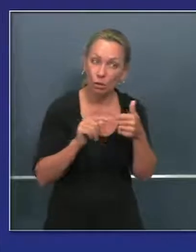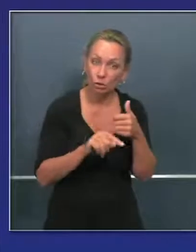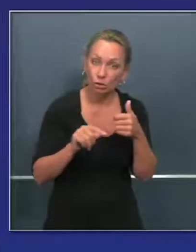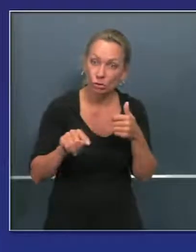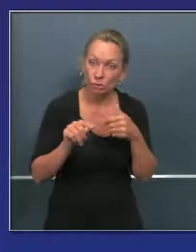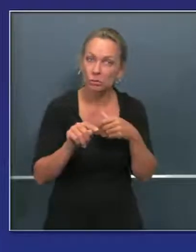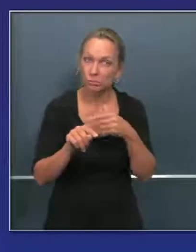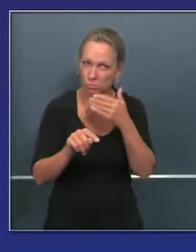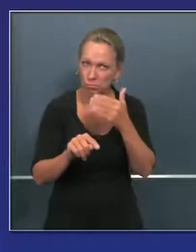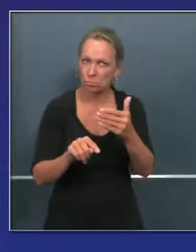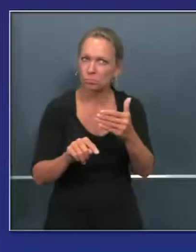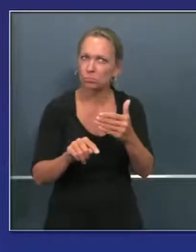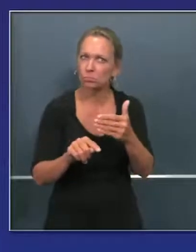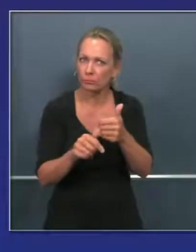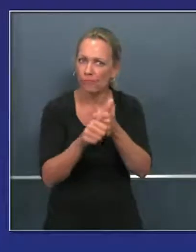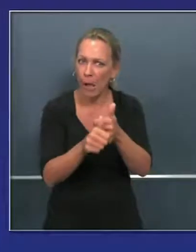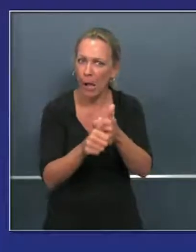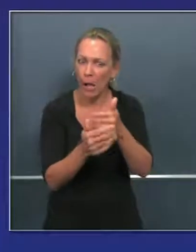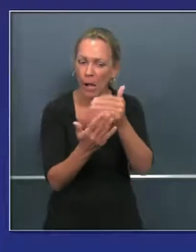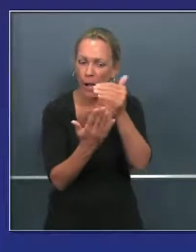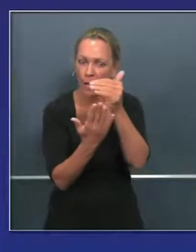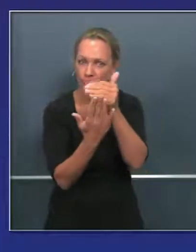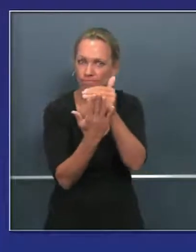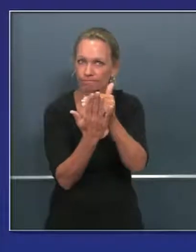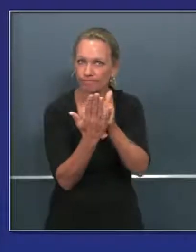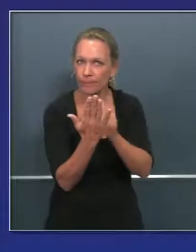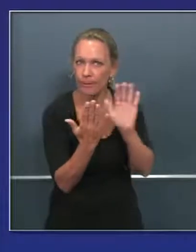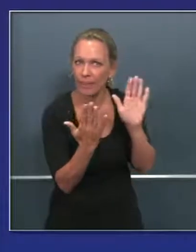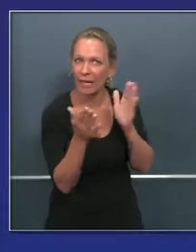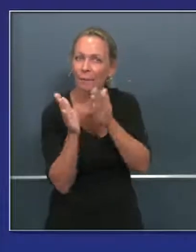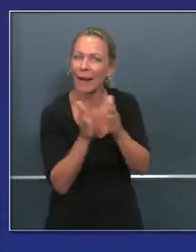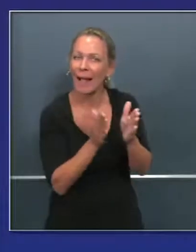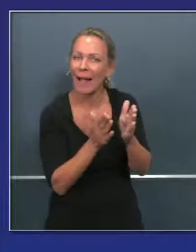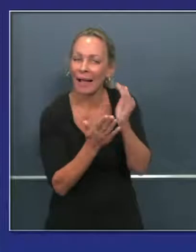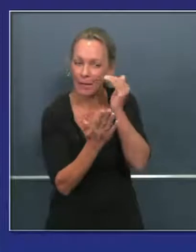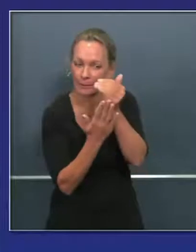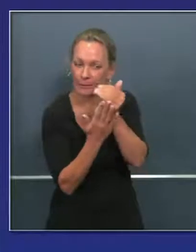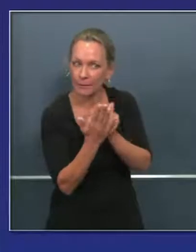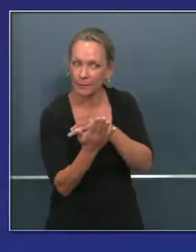determination or help team as to whether or not we will ultimately make that decision for them